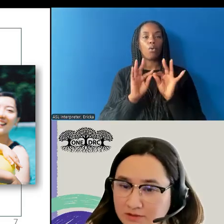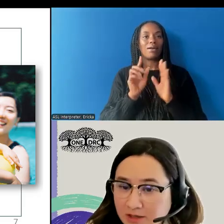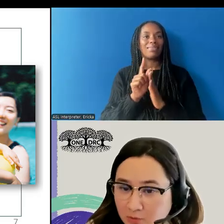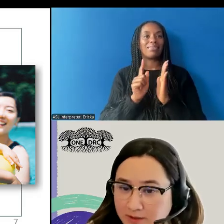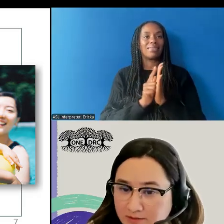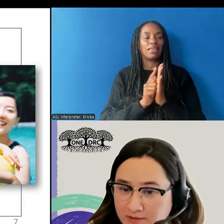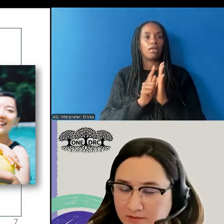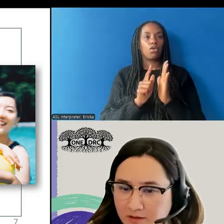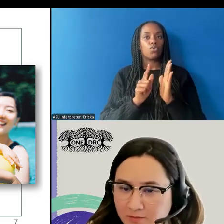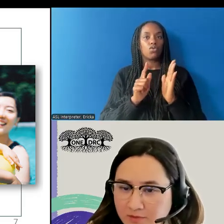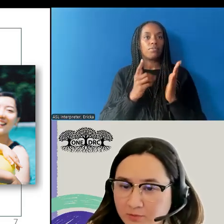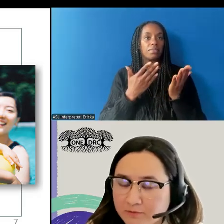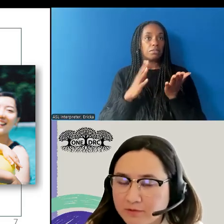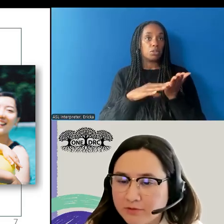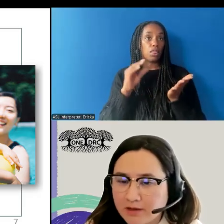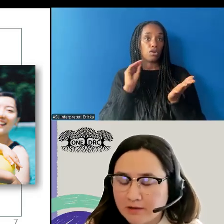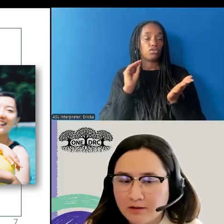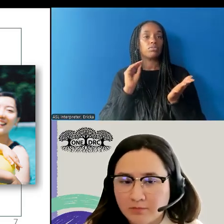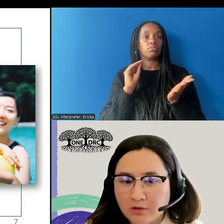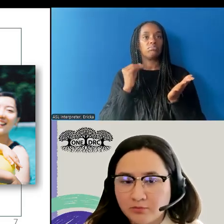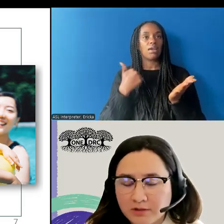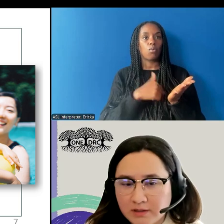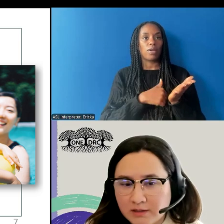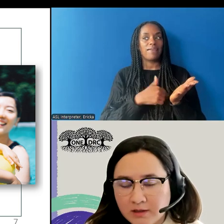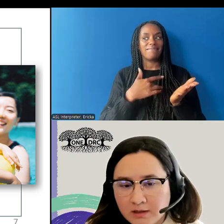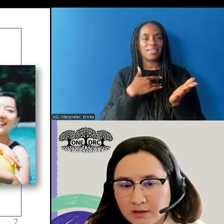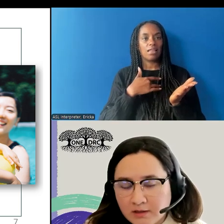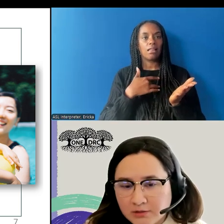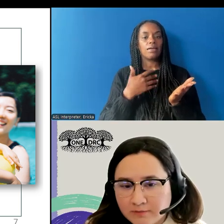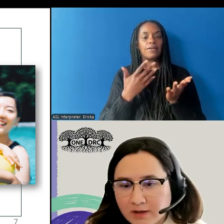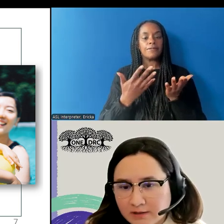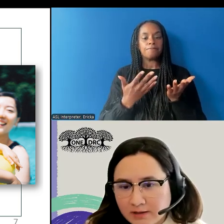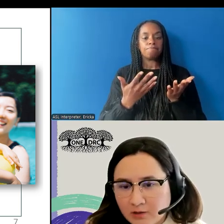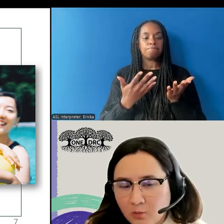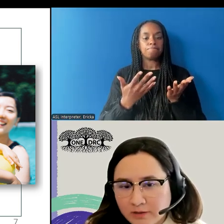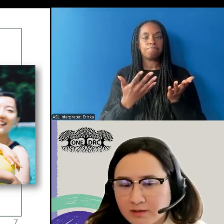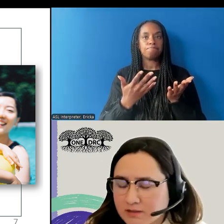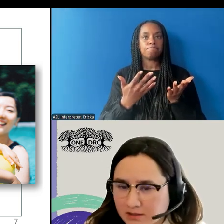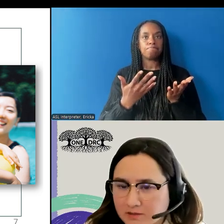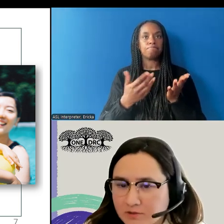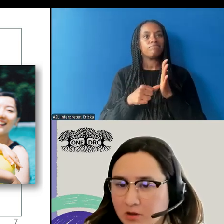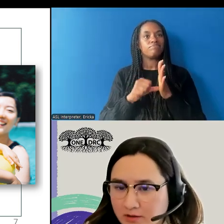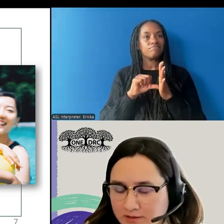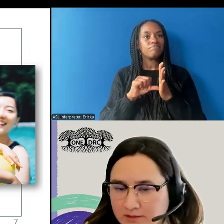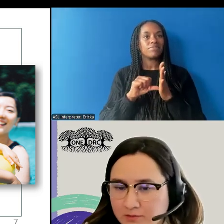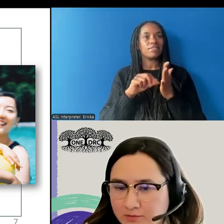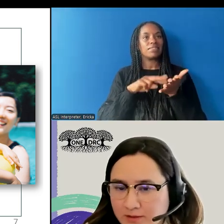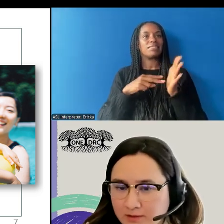takeaways, that we feel that, really sort of highlight what the intent of the law is, right?